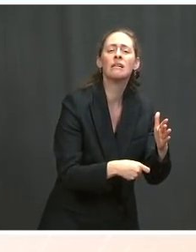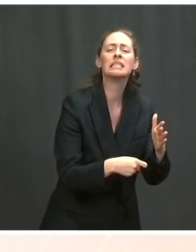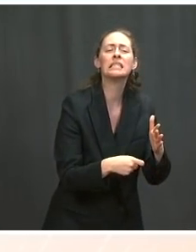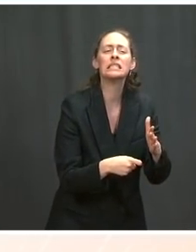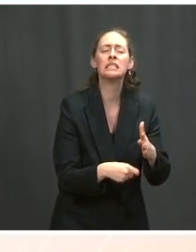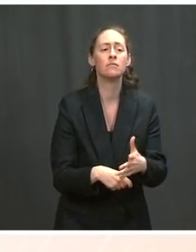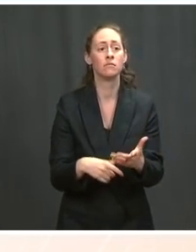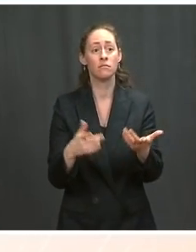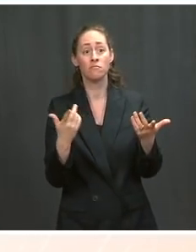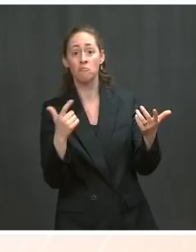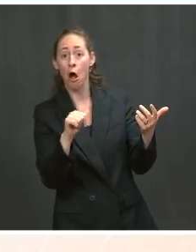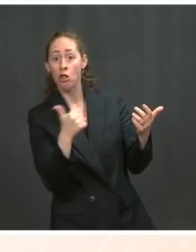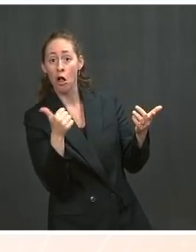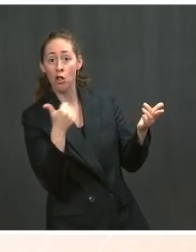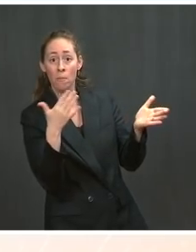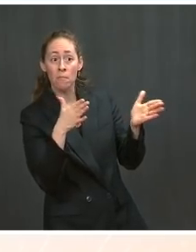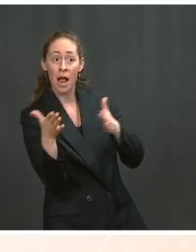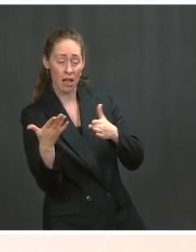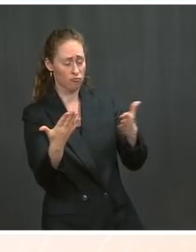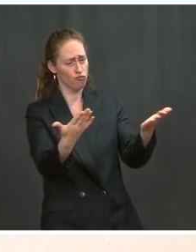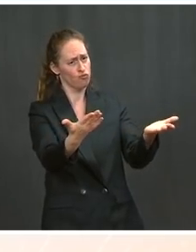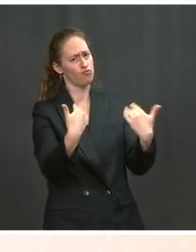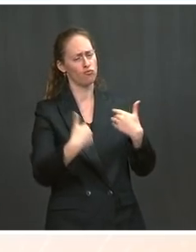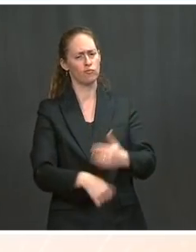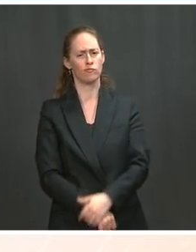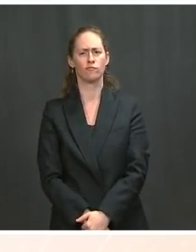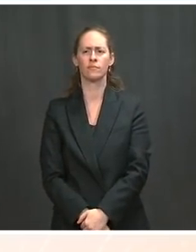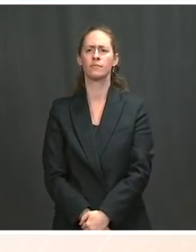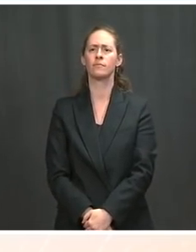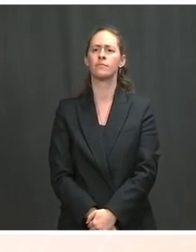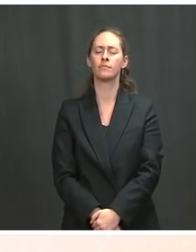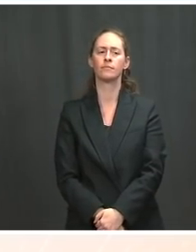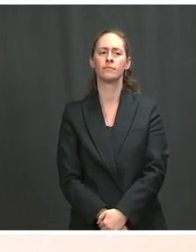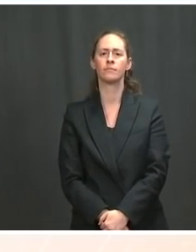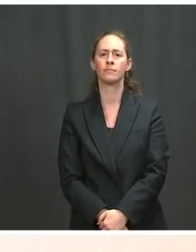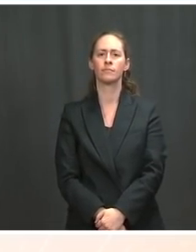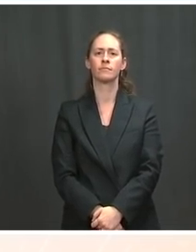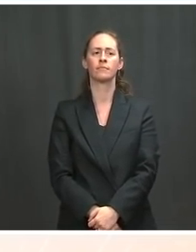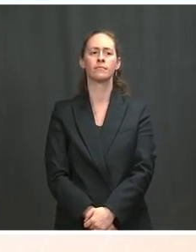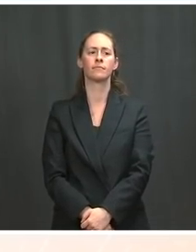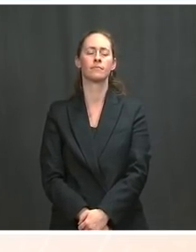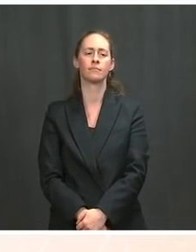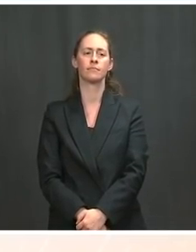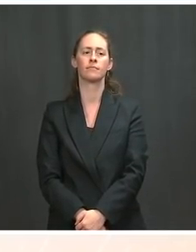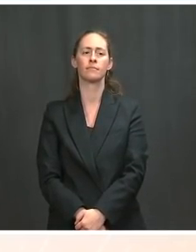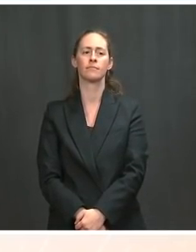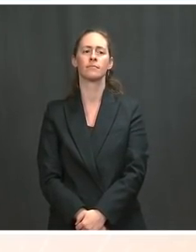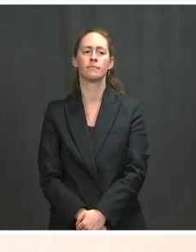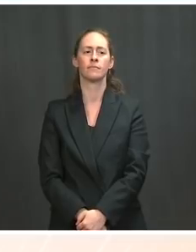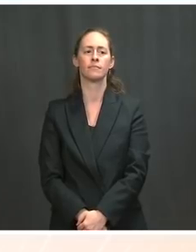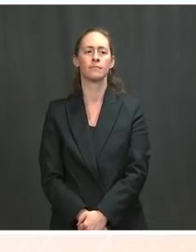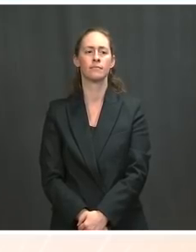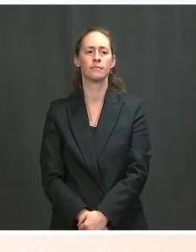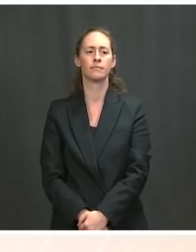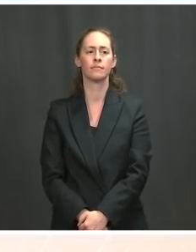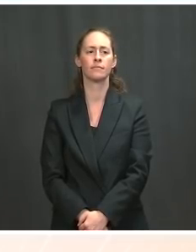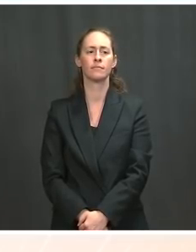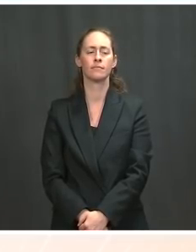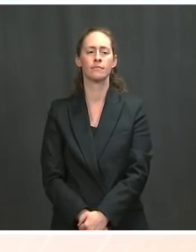The UI numbers -- kind of underscoring it's kind of been a bumpy last couple of weeks, which I think everybody kind of expects coming out of a once-in-a-century pandemic.